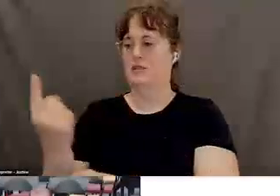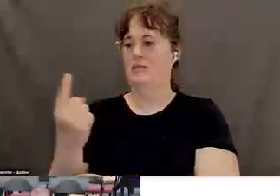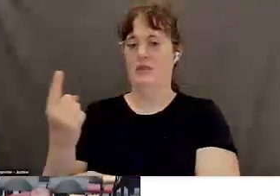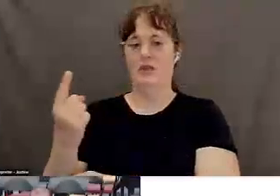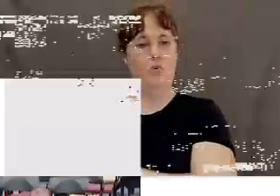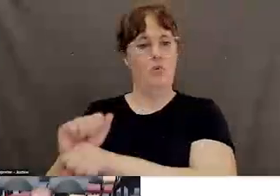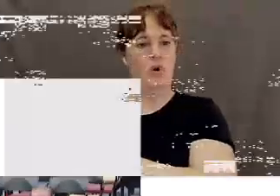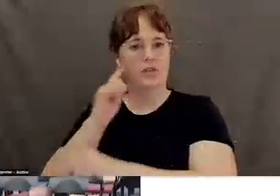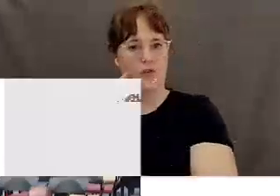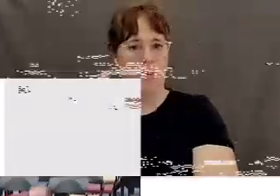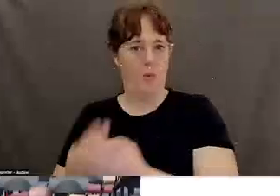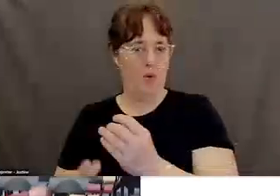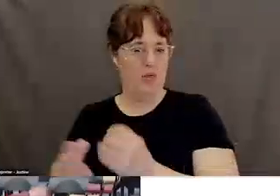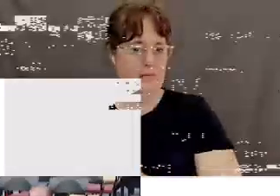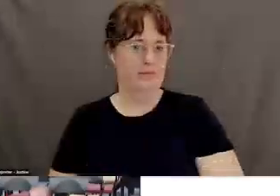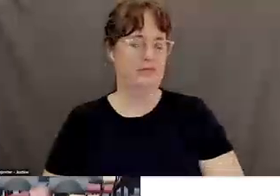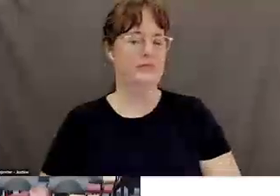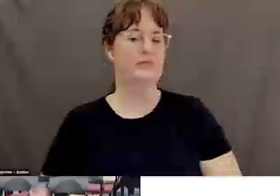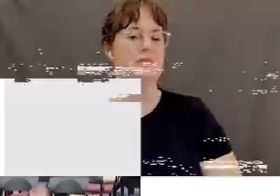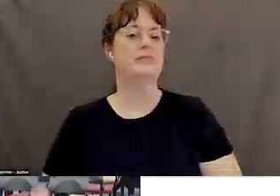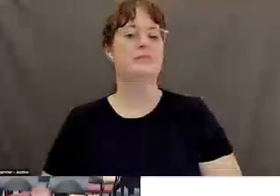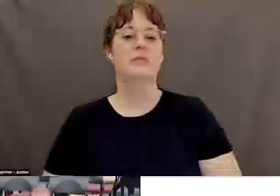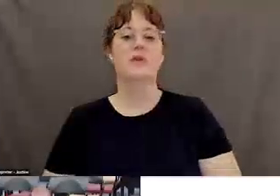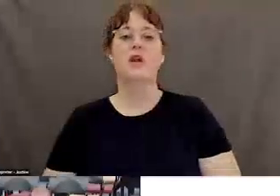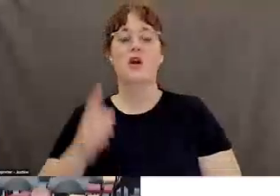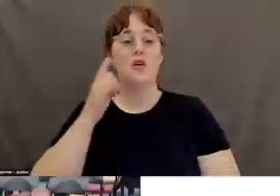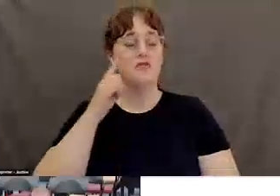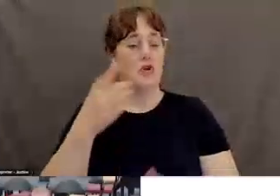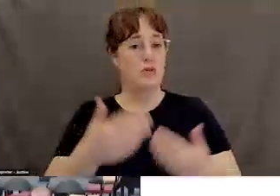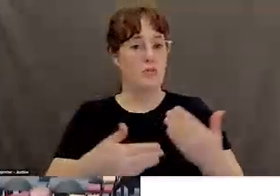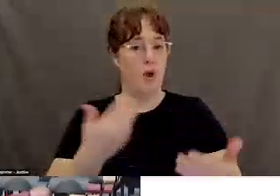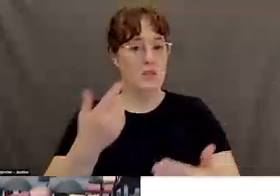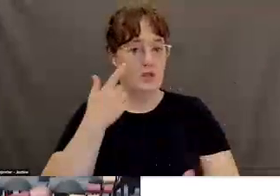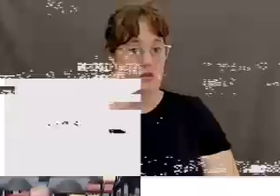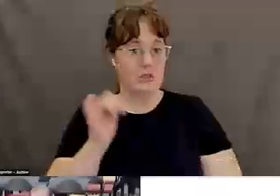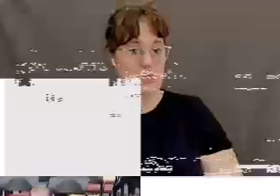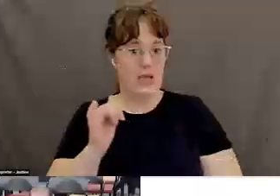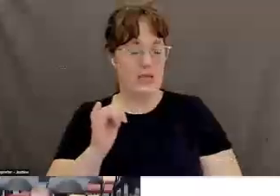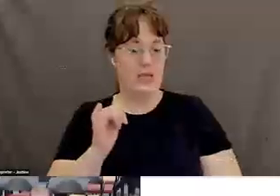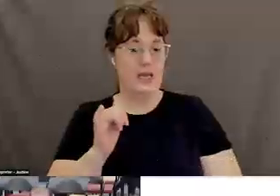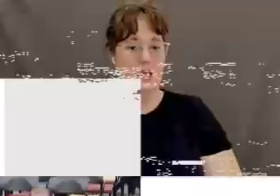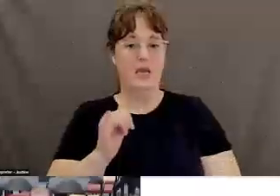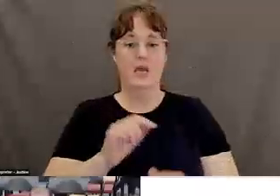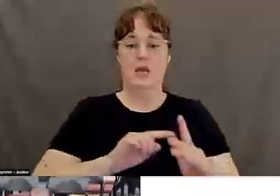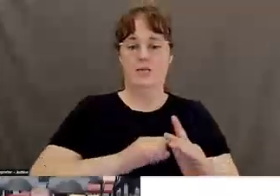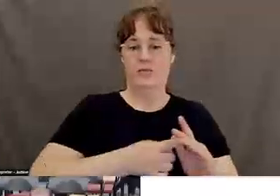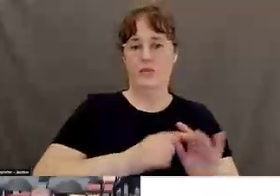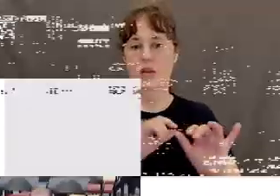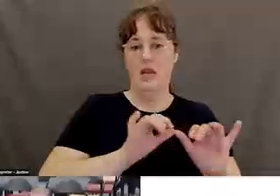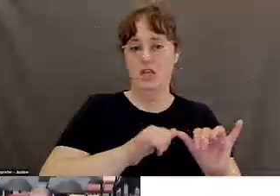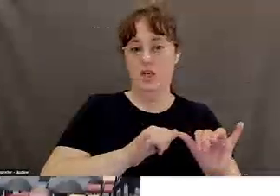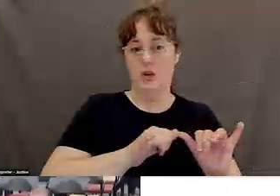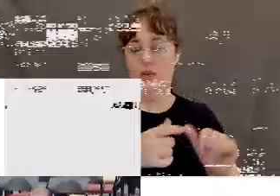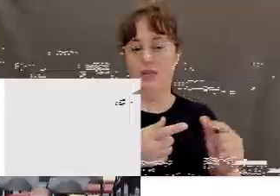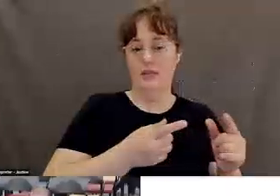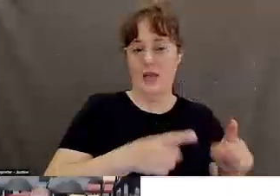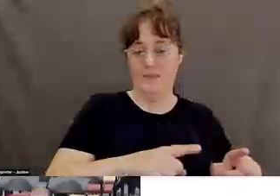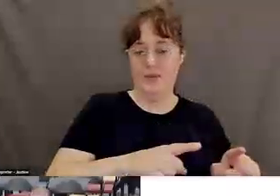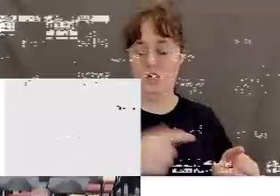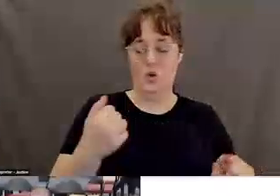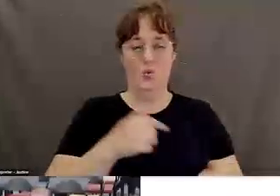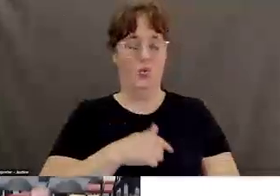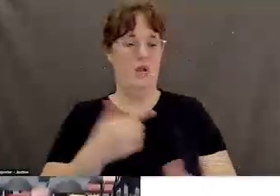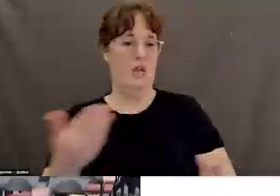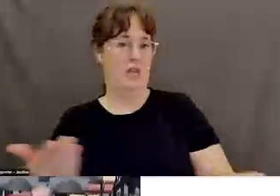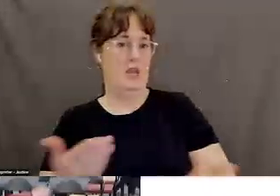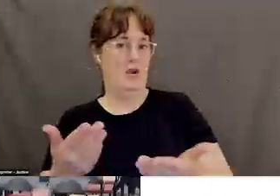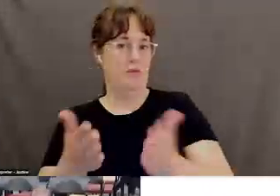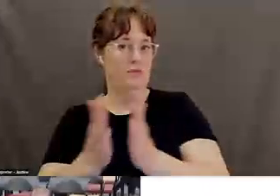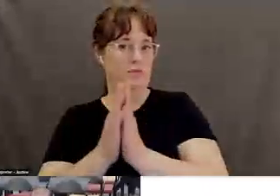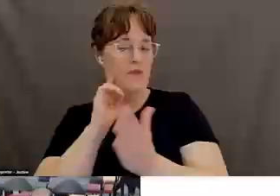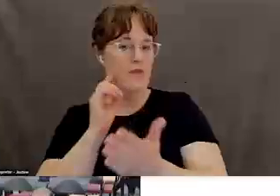Boardroom: Just in terms of where we are in process, so we've gone through the preliminary engineering. We're here today to seek your approval for this progressive design-build contract.